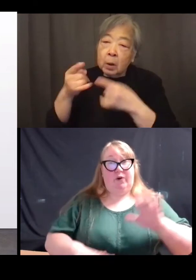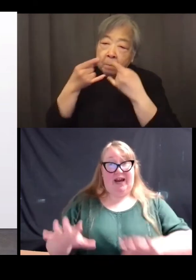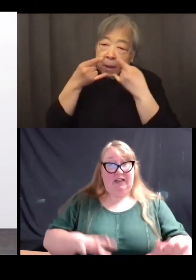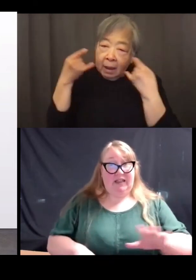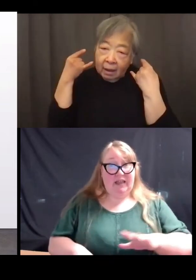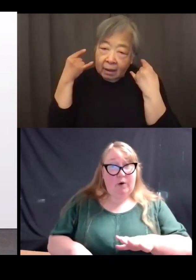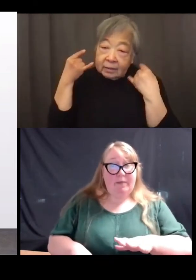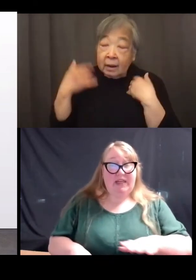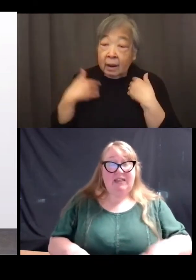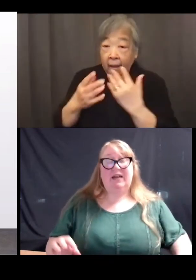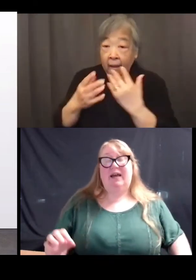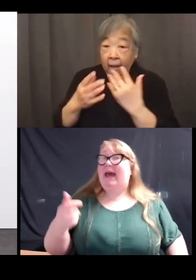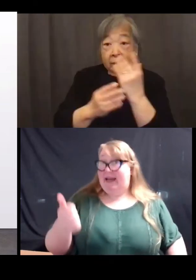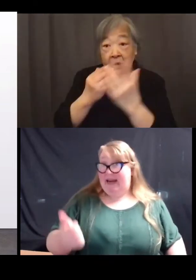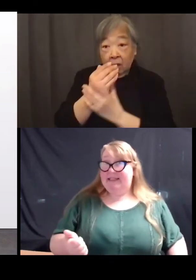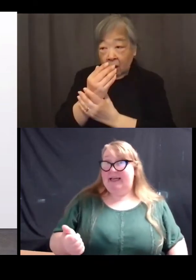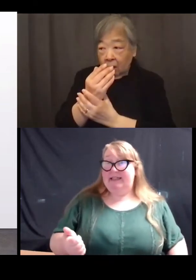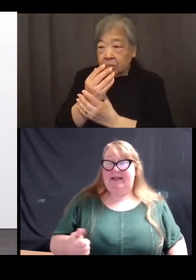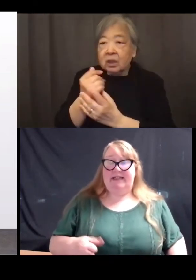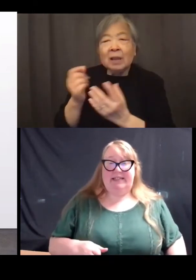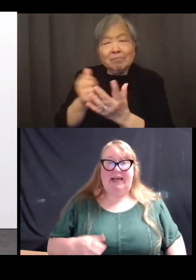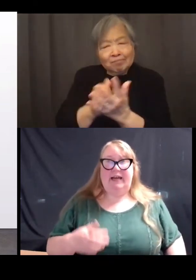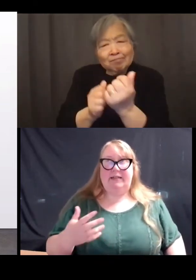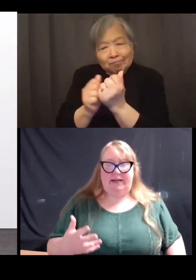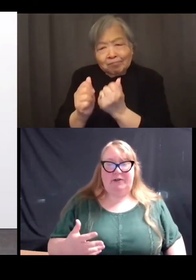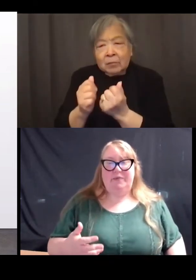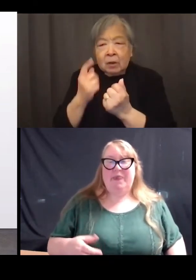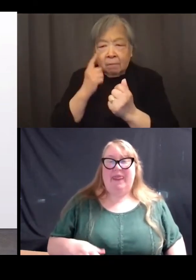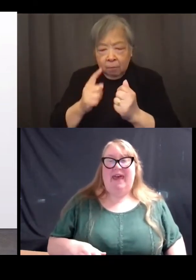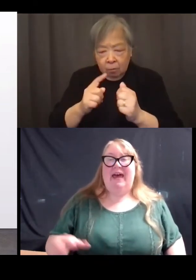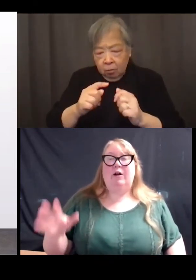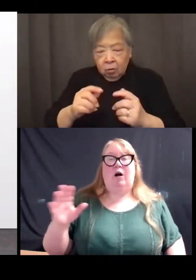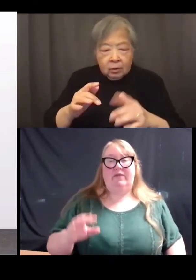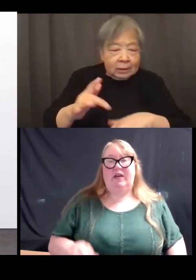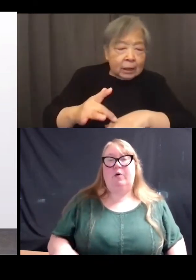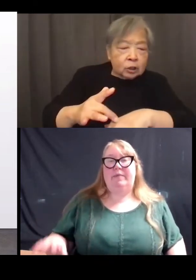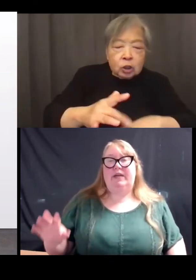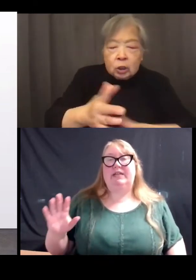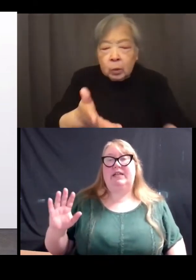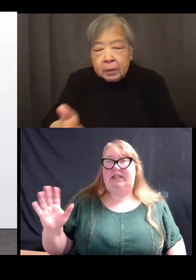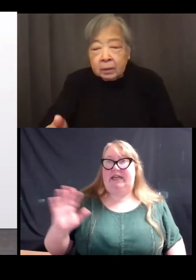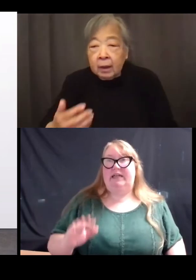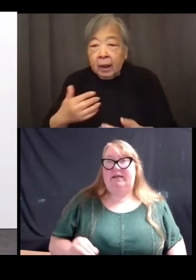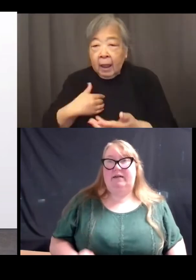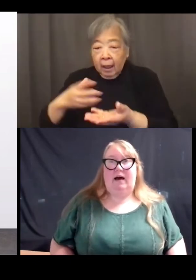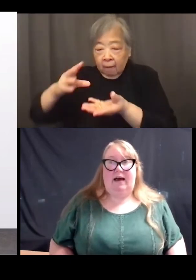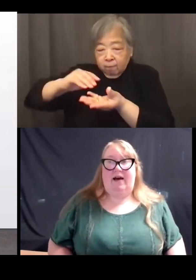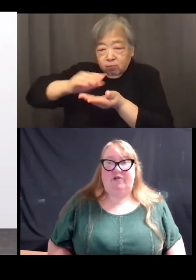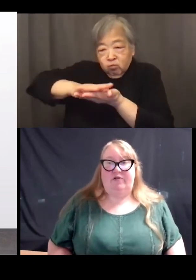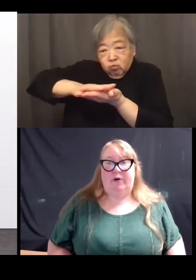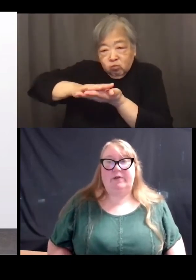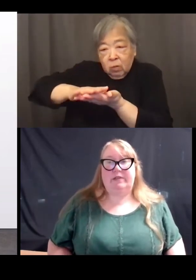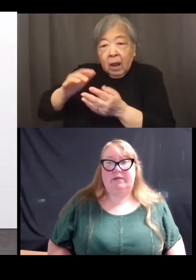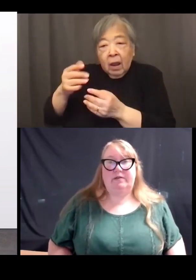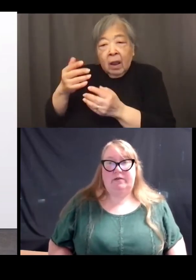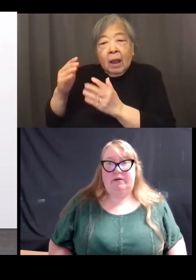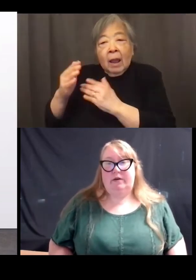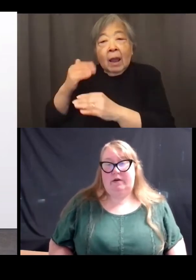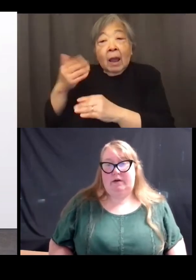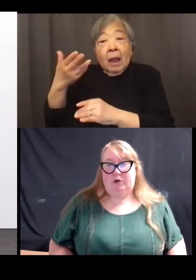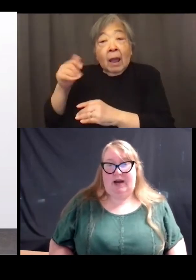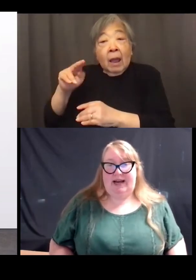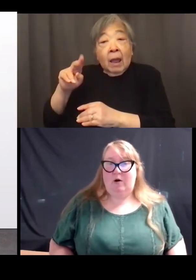handling the equipment and all of the equipment is cleaned after folks try it out